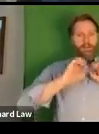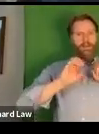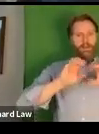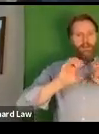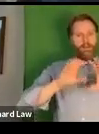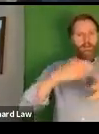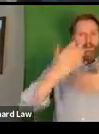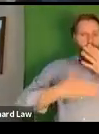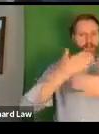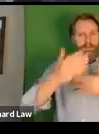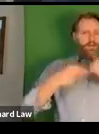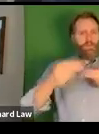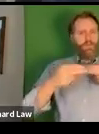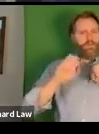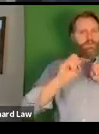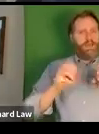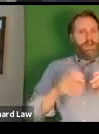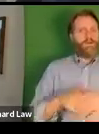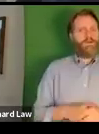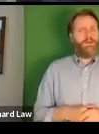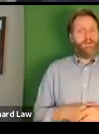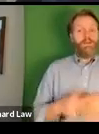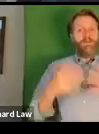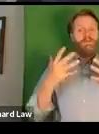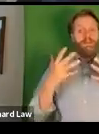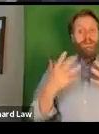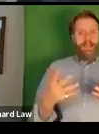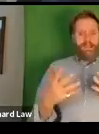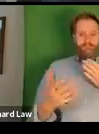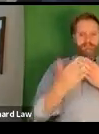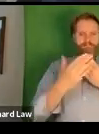the many questions that we're getting through from various members in various